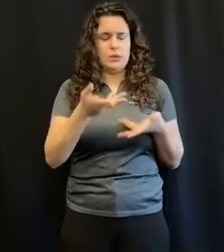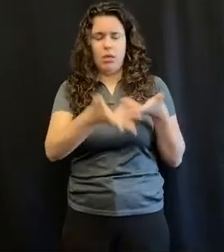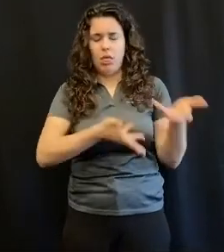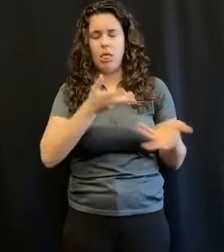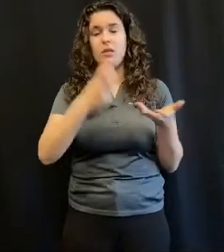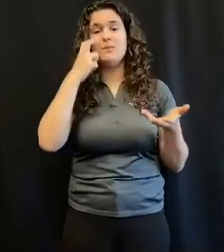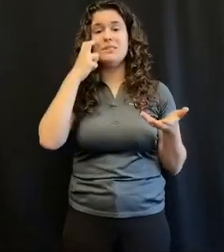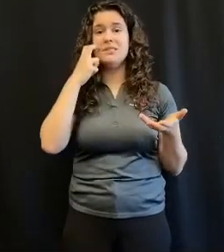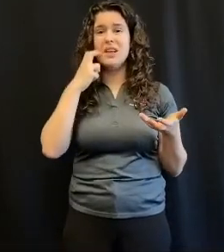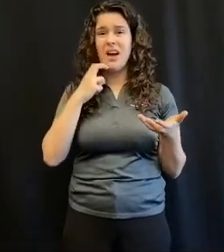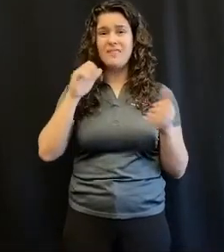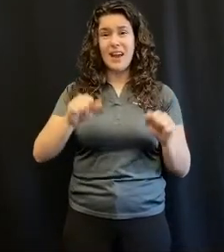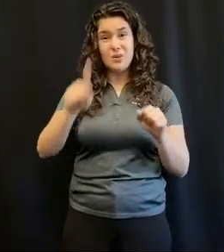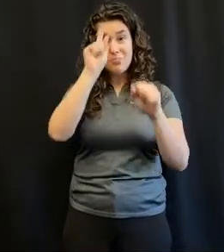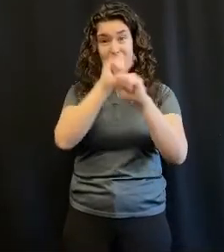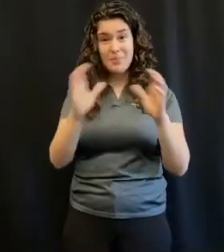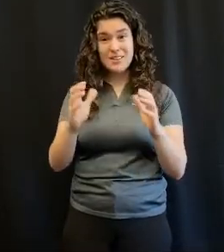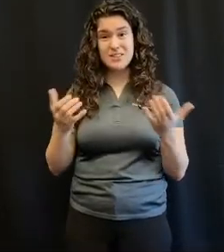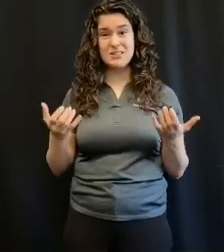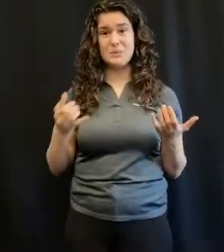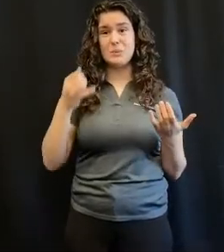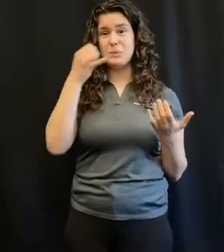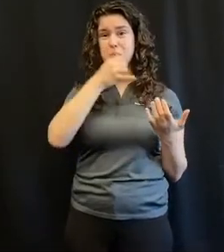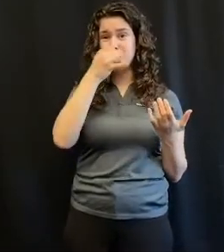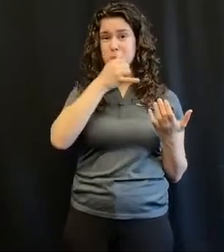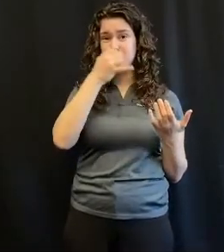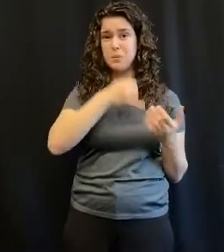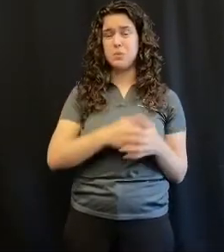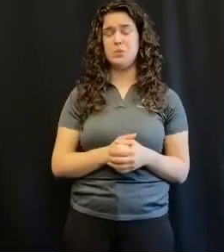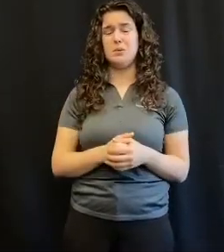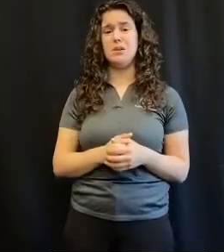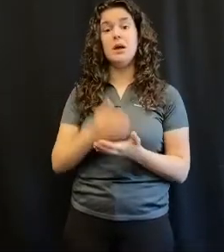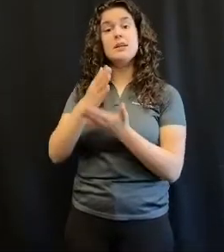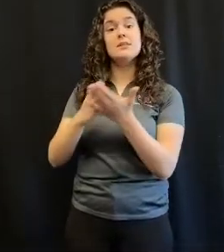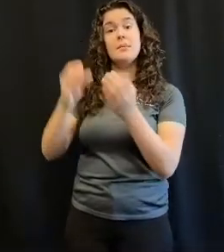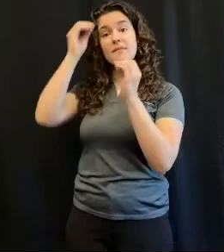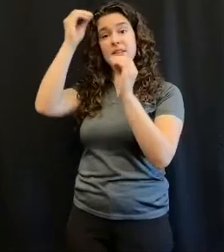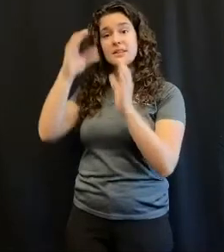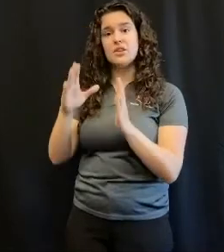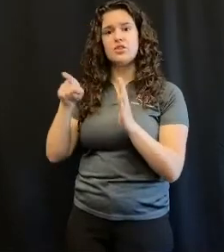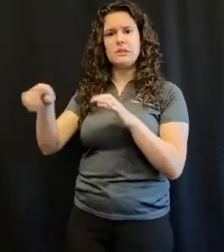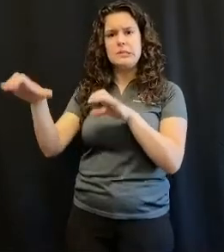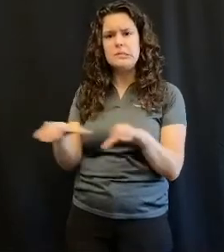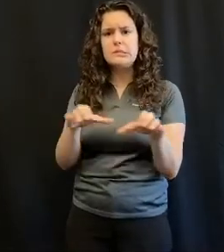You know we looked at what some of the teachers are doing to keep their kids motivated, what the teachers are doing to step in